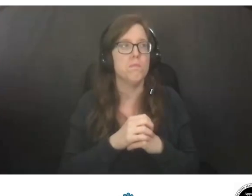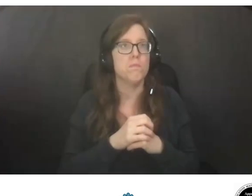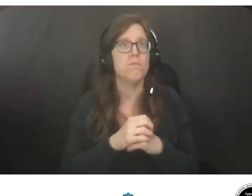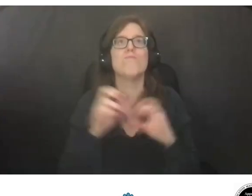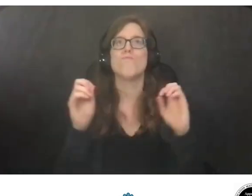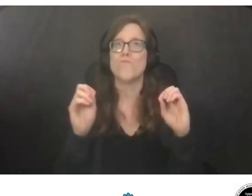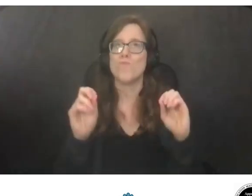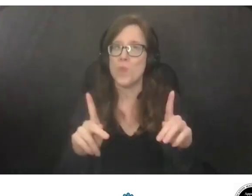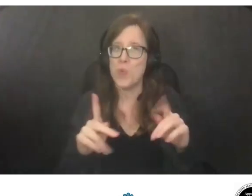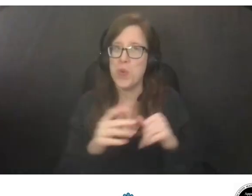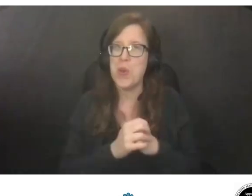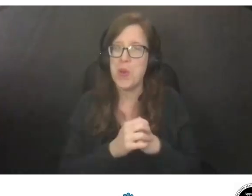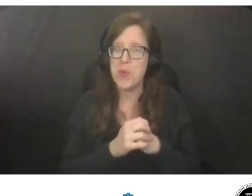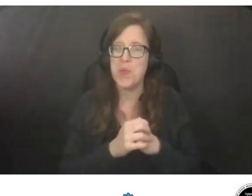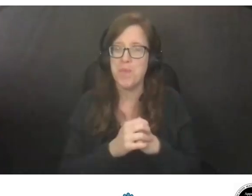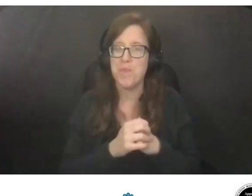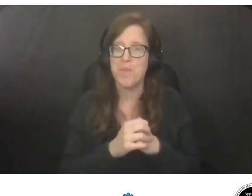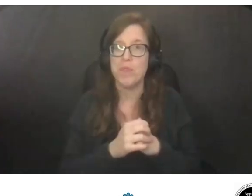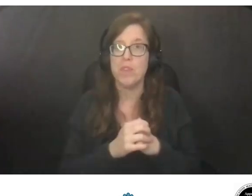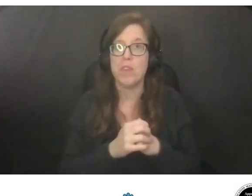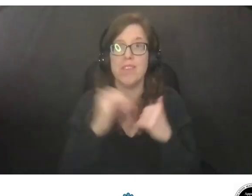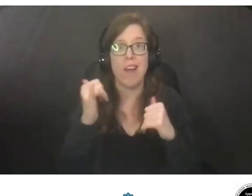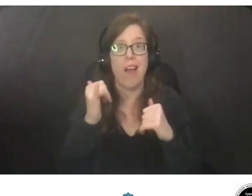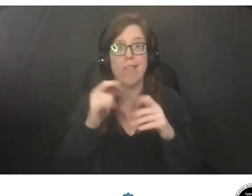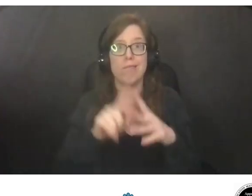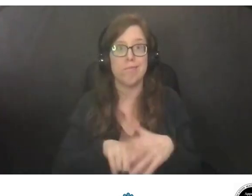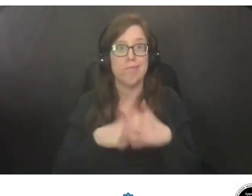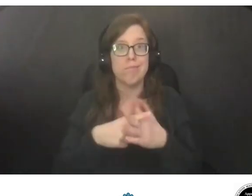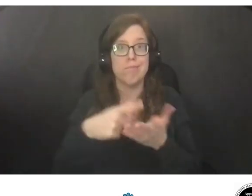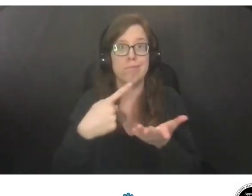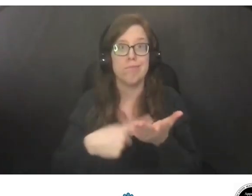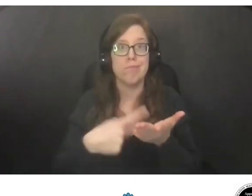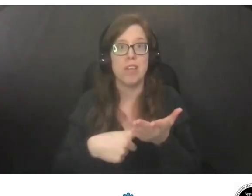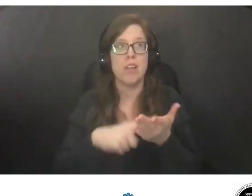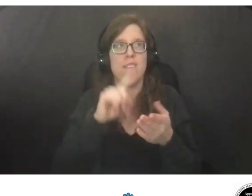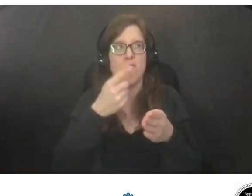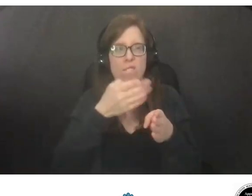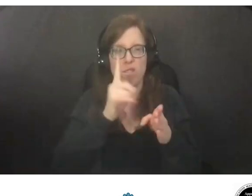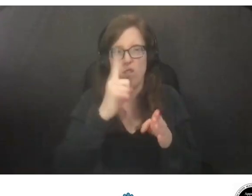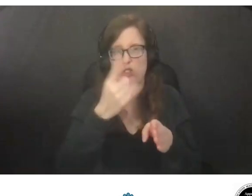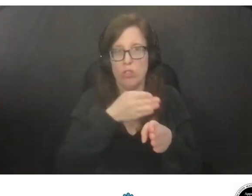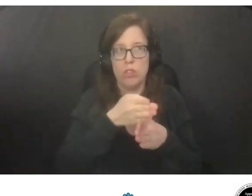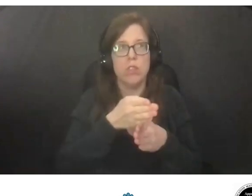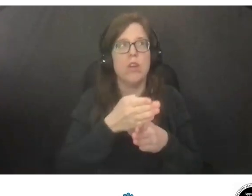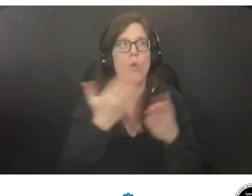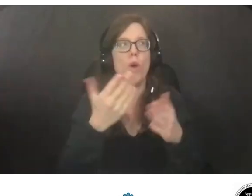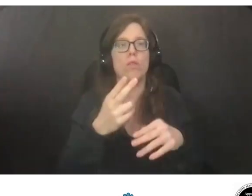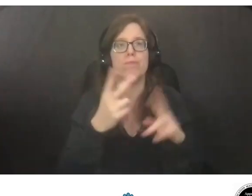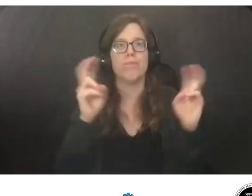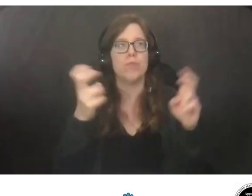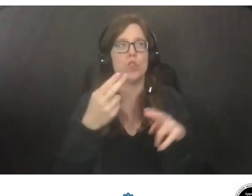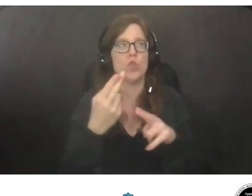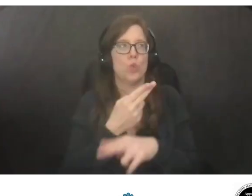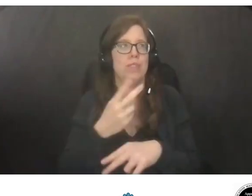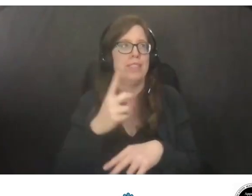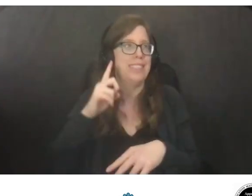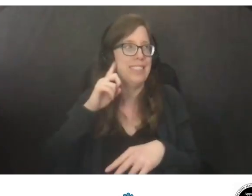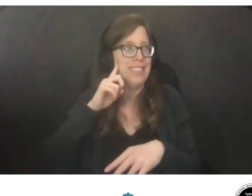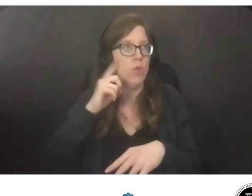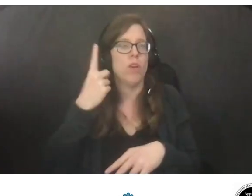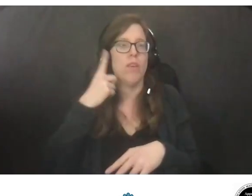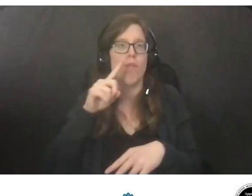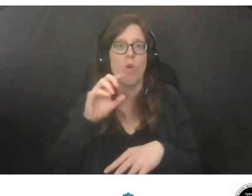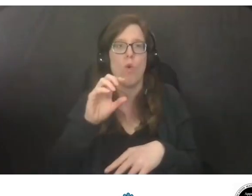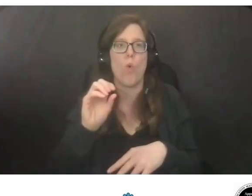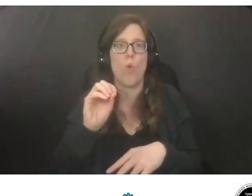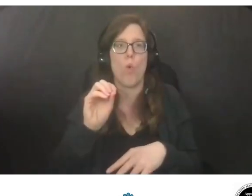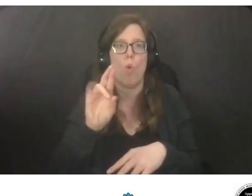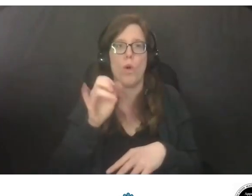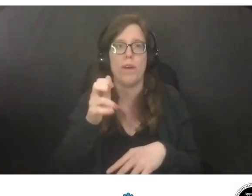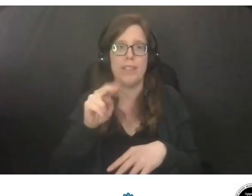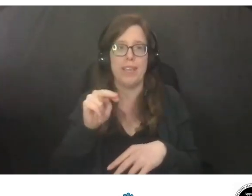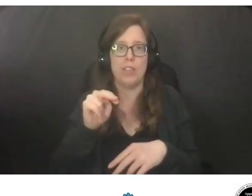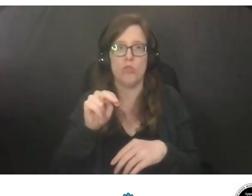Okay, we're gonna jump into the first area, which is Using Hearing for Orientation and Travel.